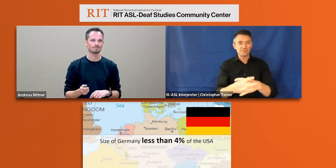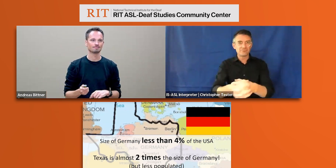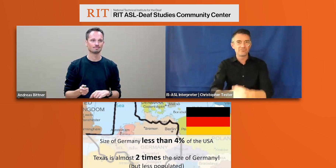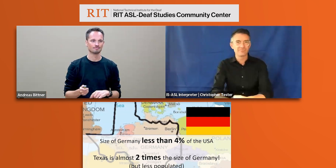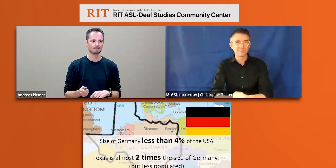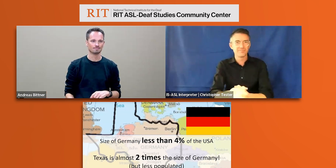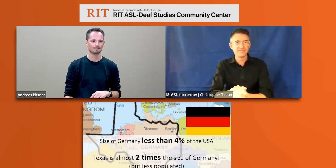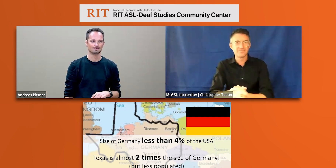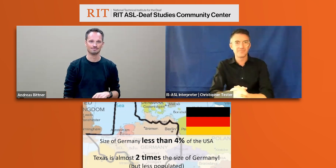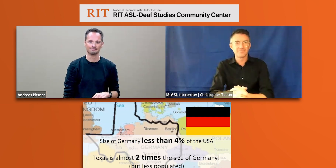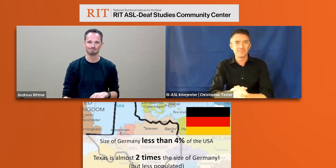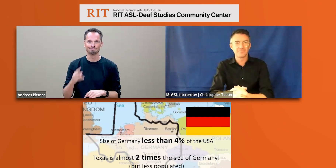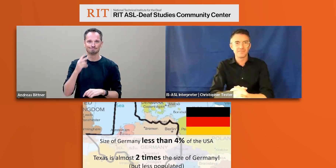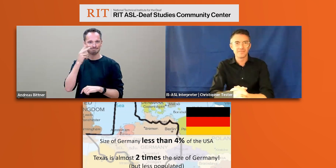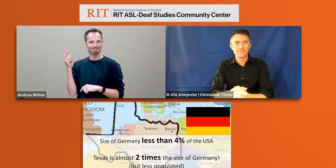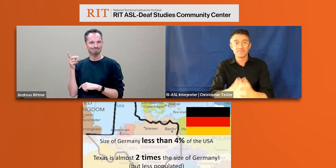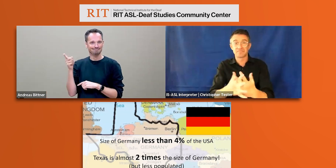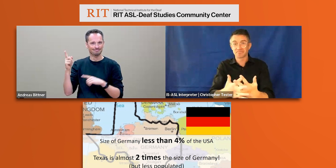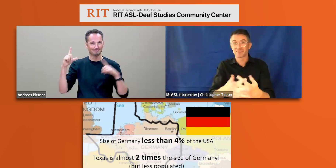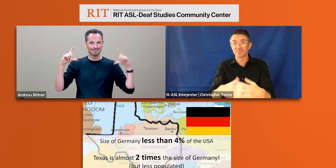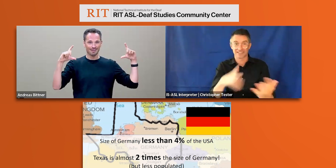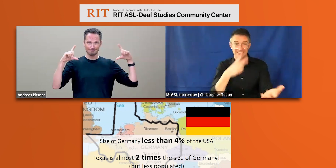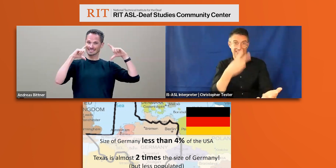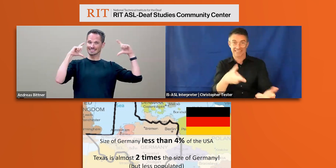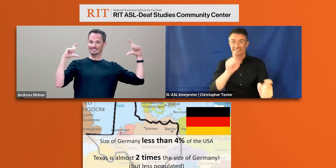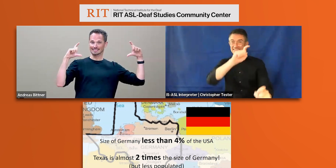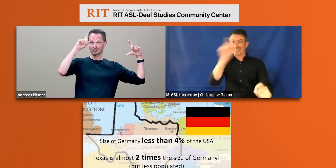Germany is about half the size of Texas.